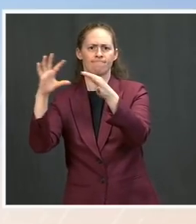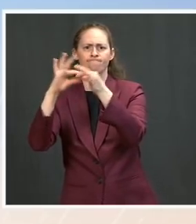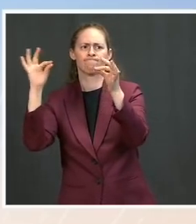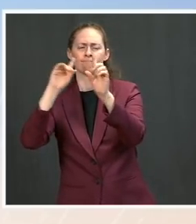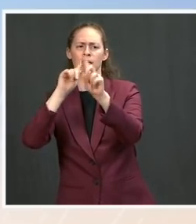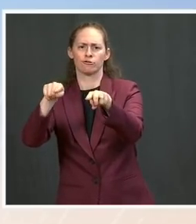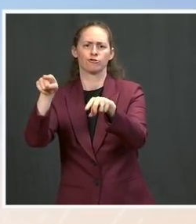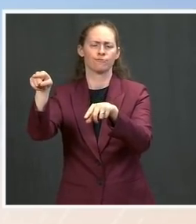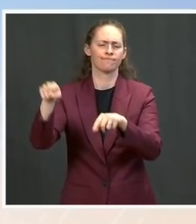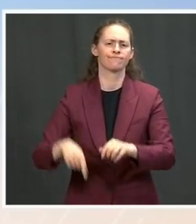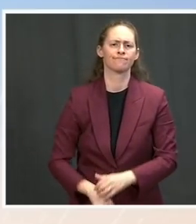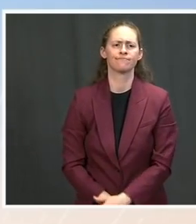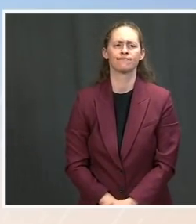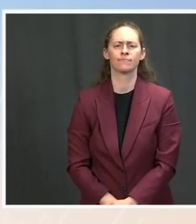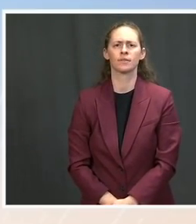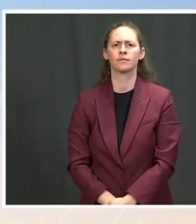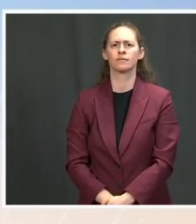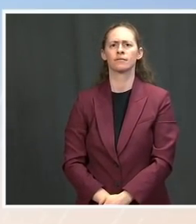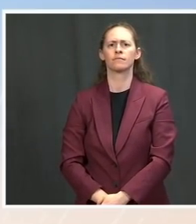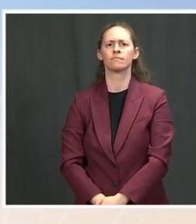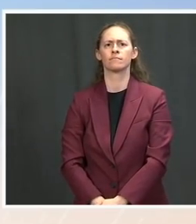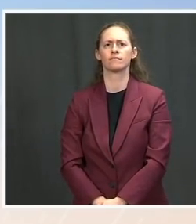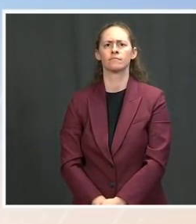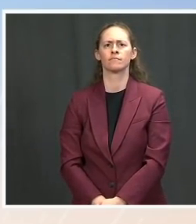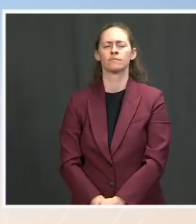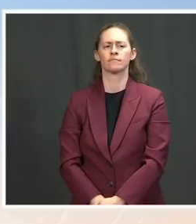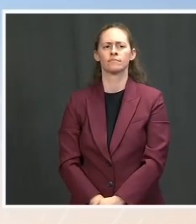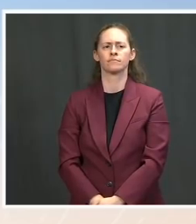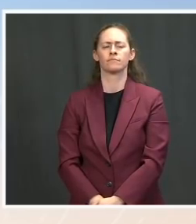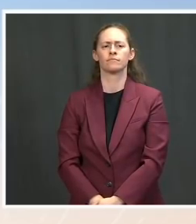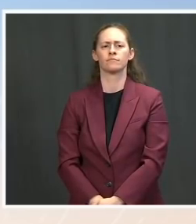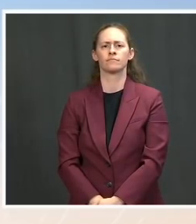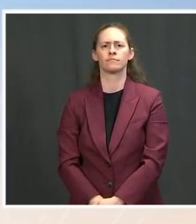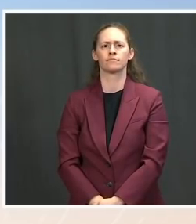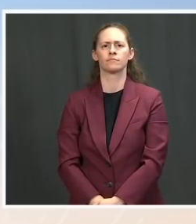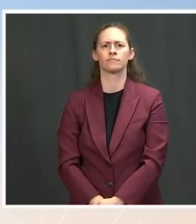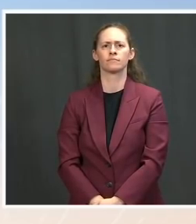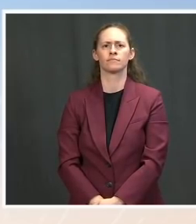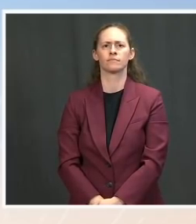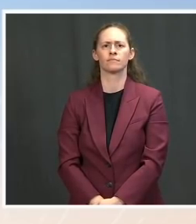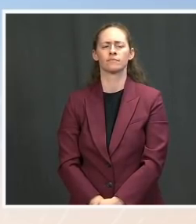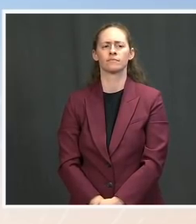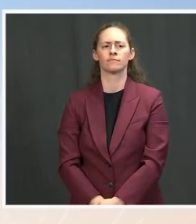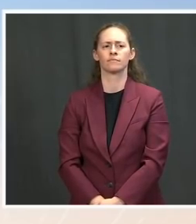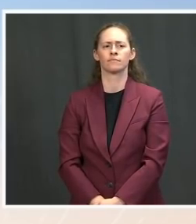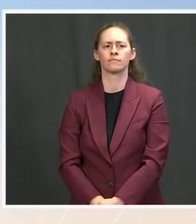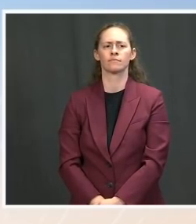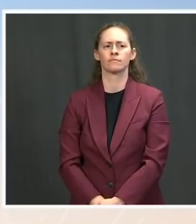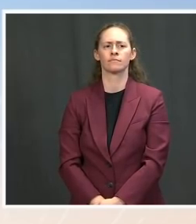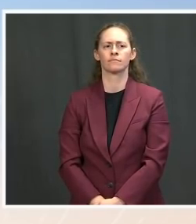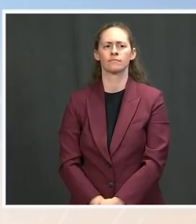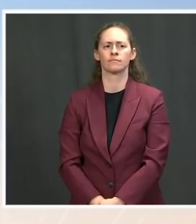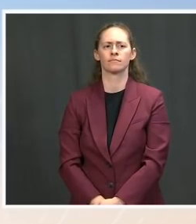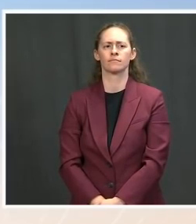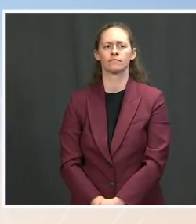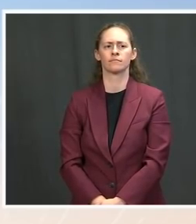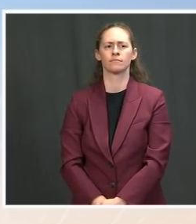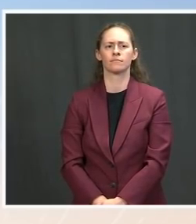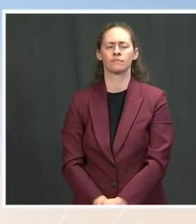Does the White House believe the former President -- President Trump should be allowed to return to Facebook and Instagram? Ms. Psaki: It's a decision made --